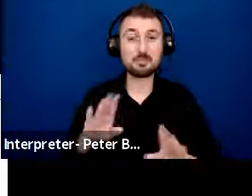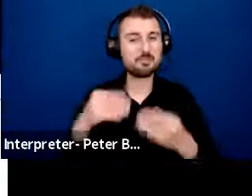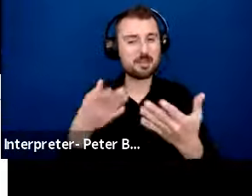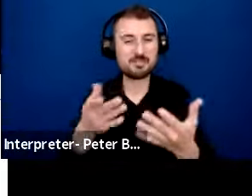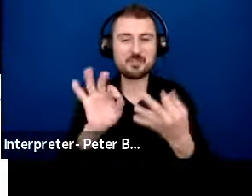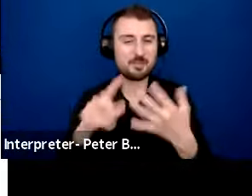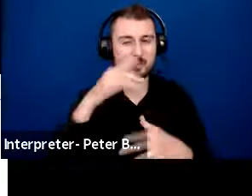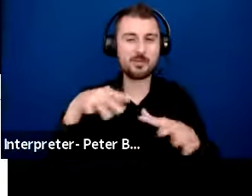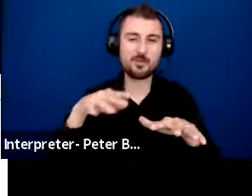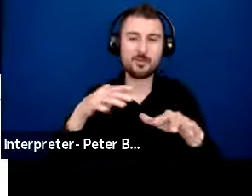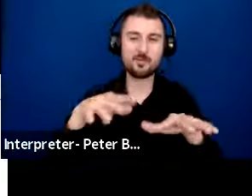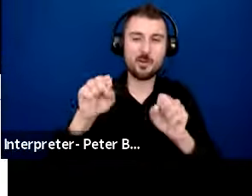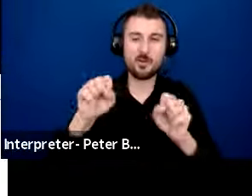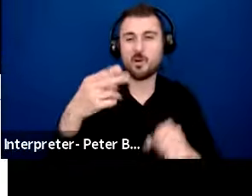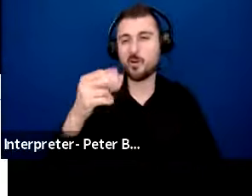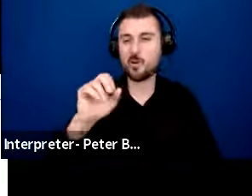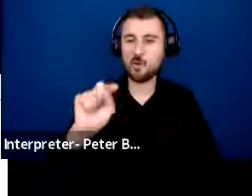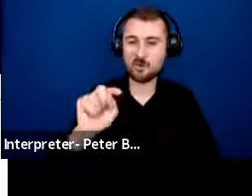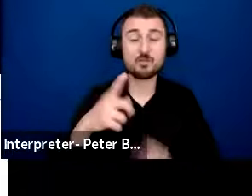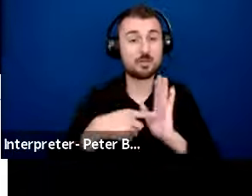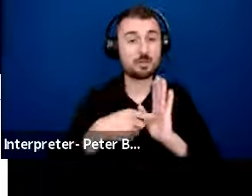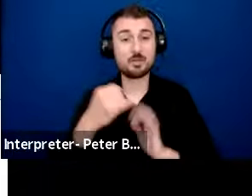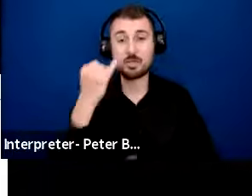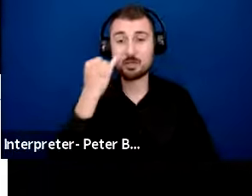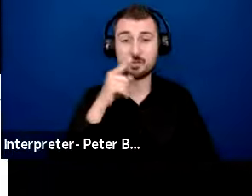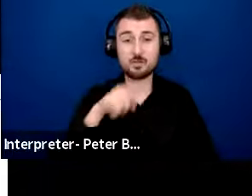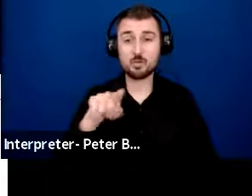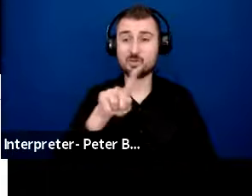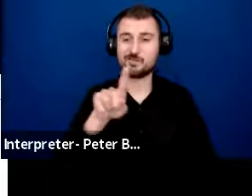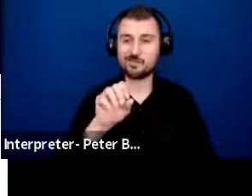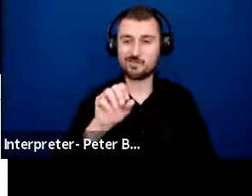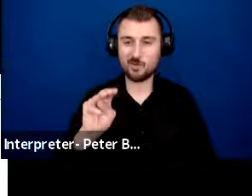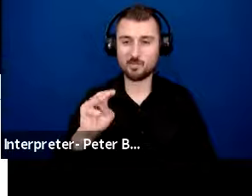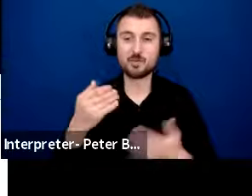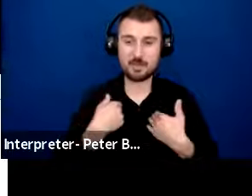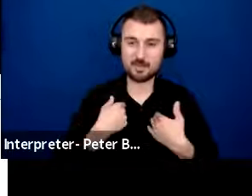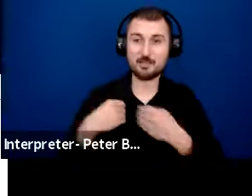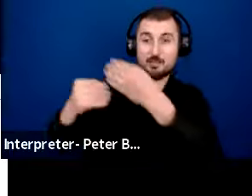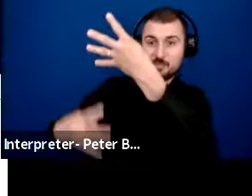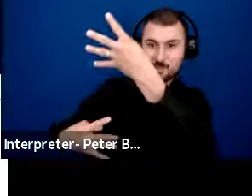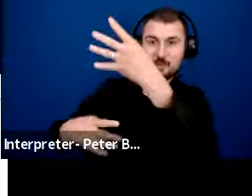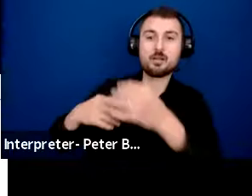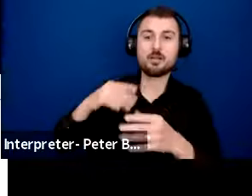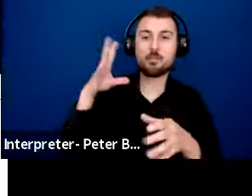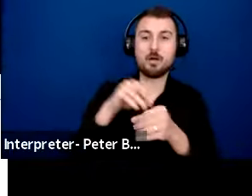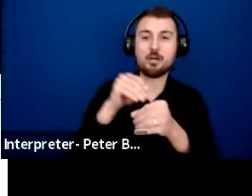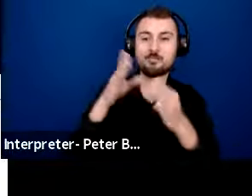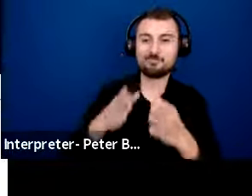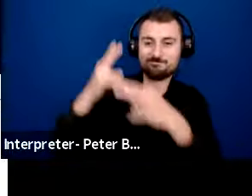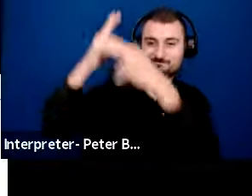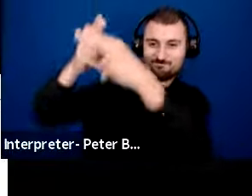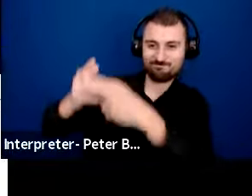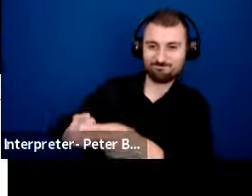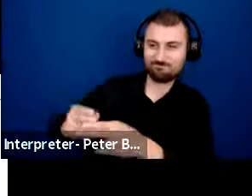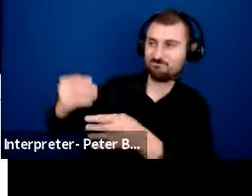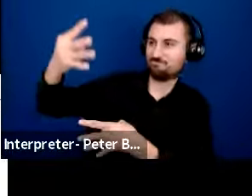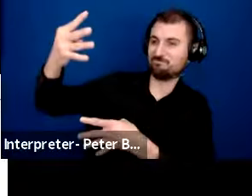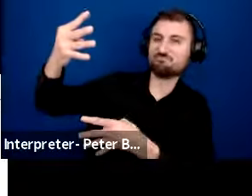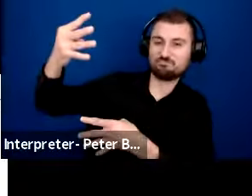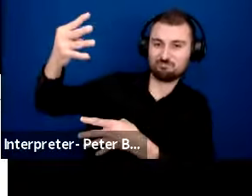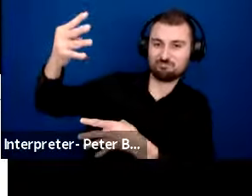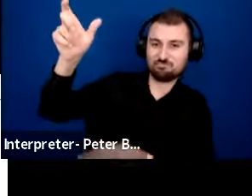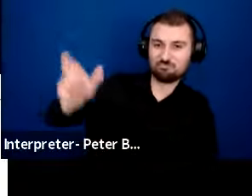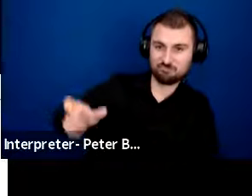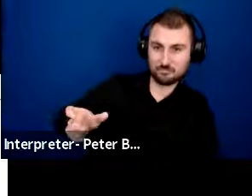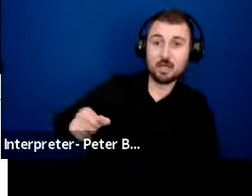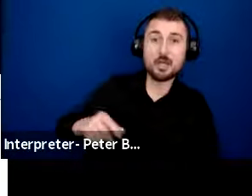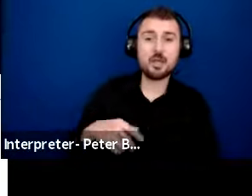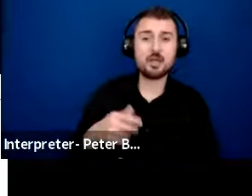Moving on to tips for discussions then. So I briefly mentioned this but the non-verbal feedback are icons that students can select. That provides feedback to you as the host of the meeting